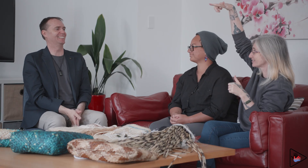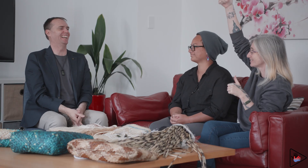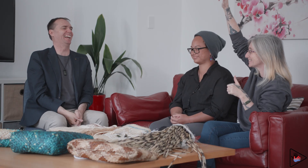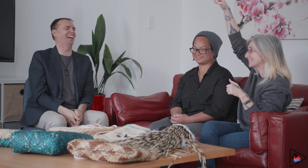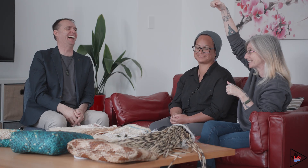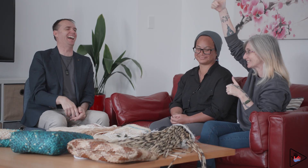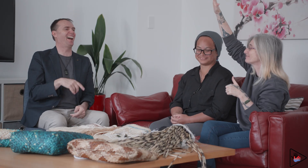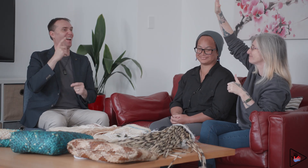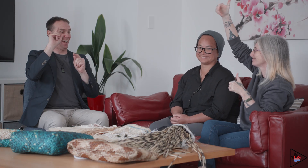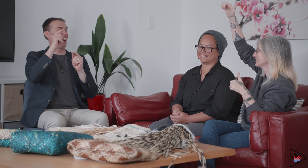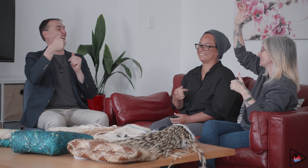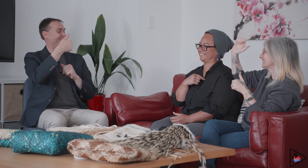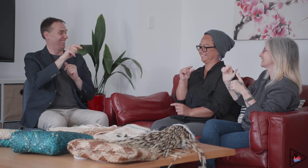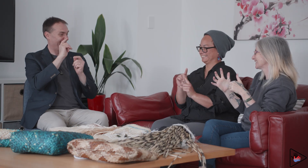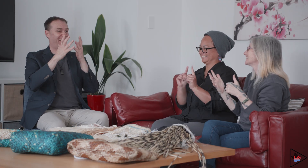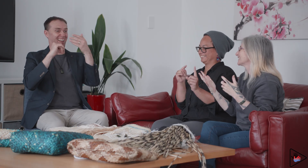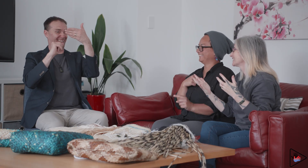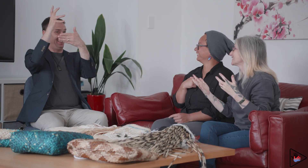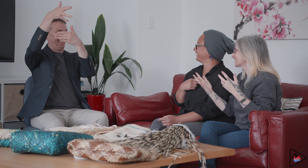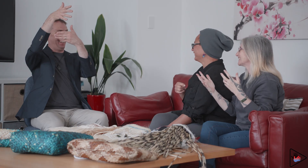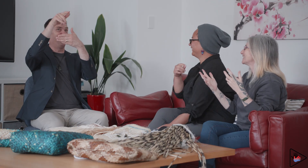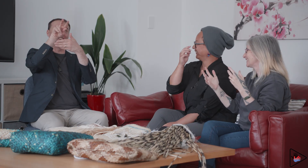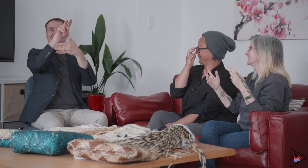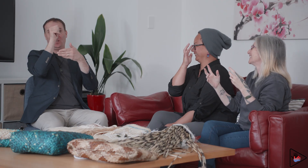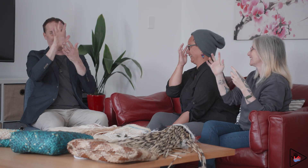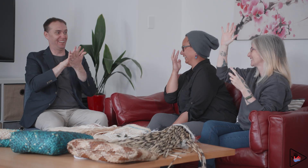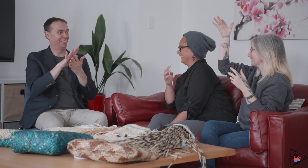around the, sign around the side or sign over the top of the panel. Oh, that's a good idea Cheree I